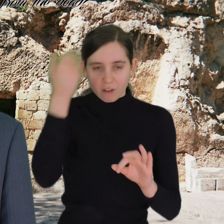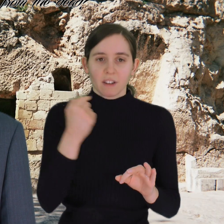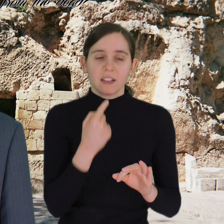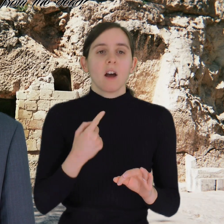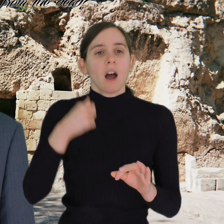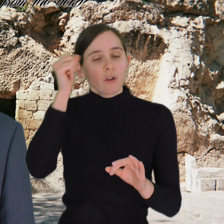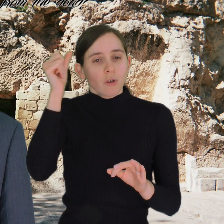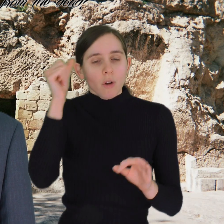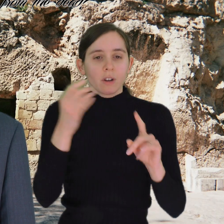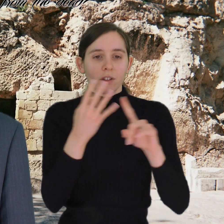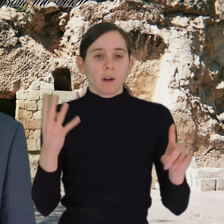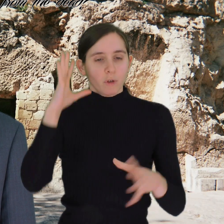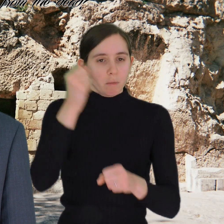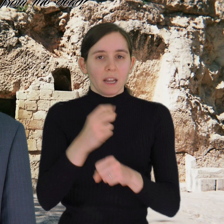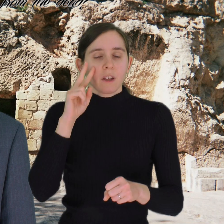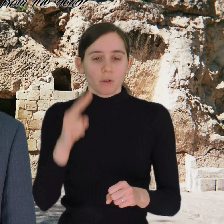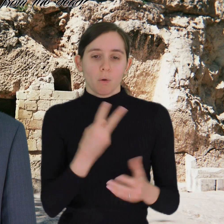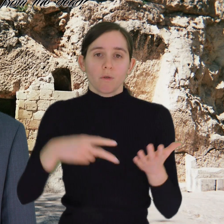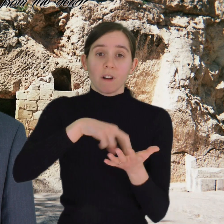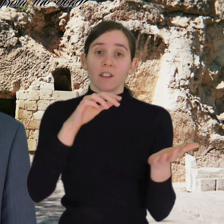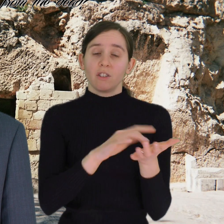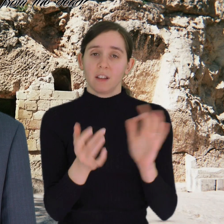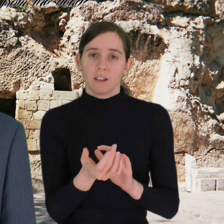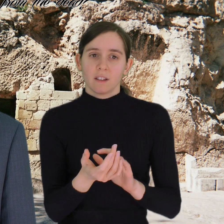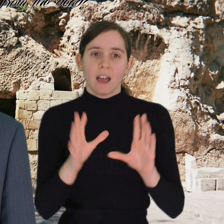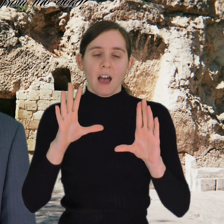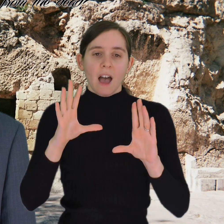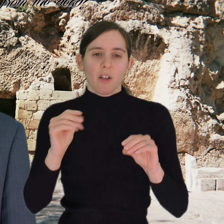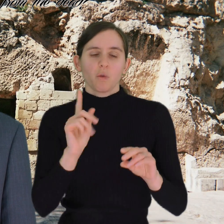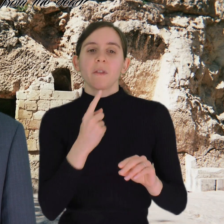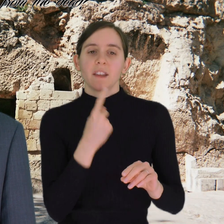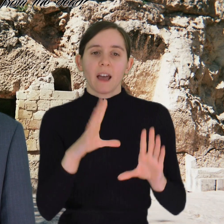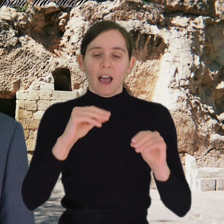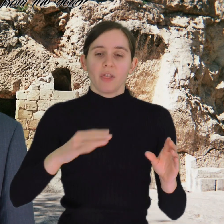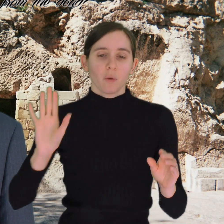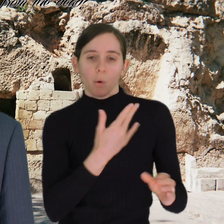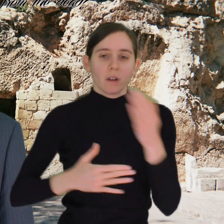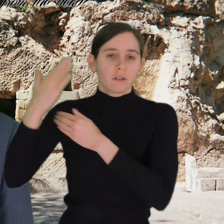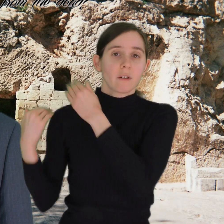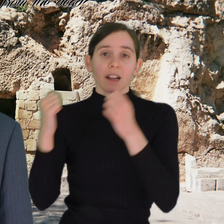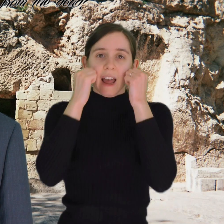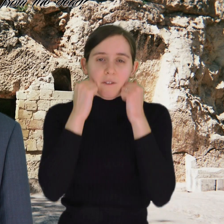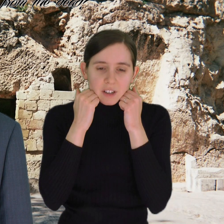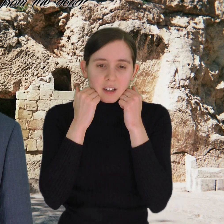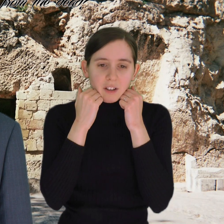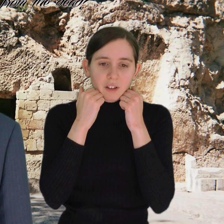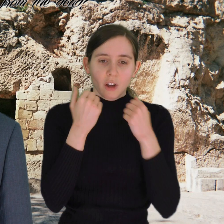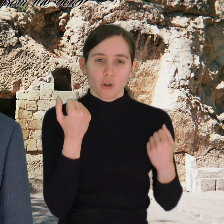That's what they say, and then all the historic evidence we have afterwards attest to their conviction that that's